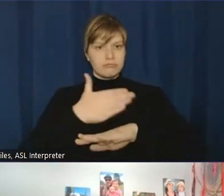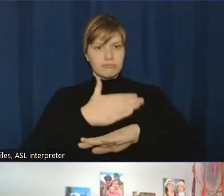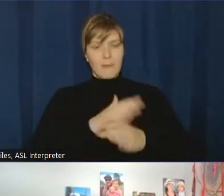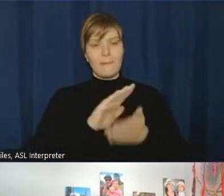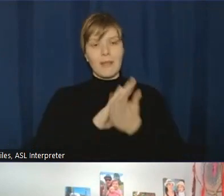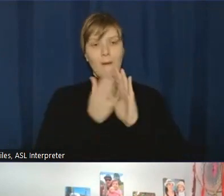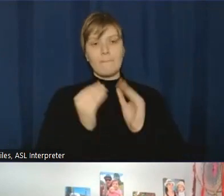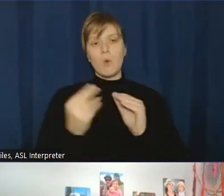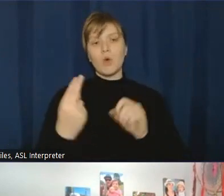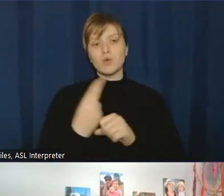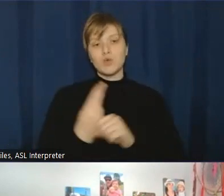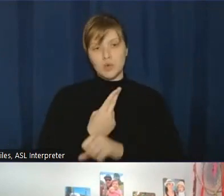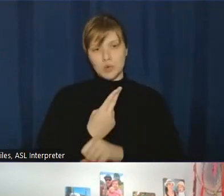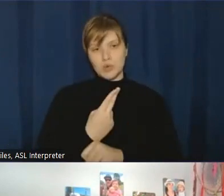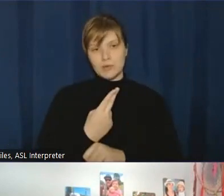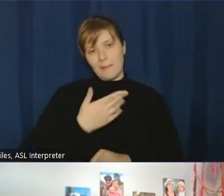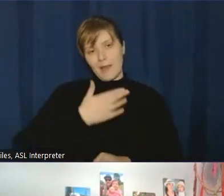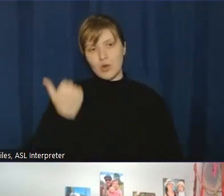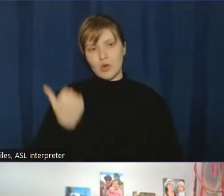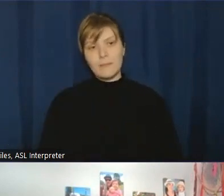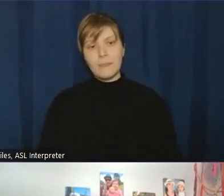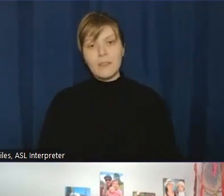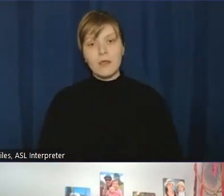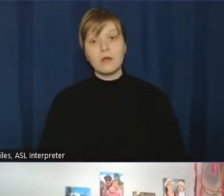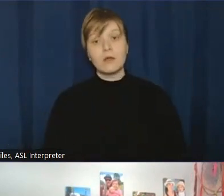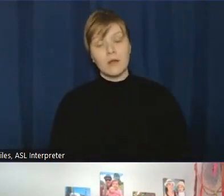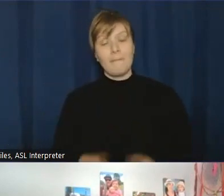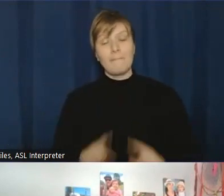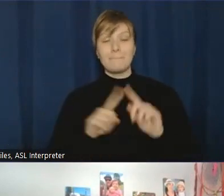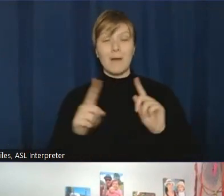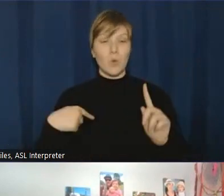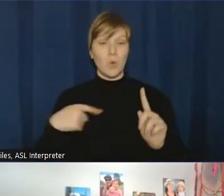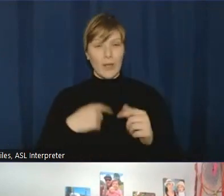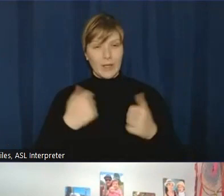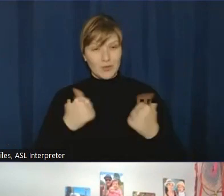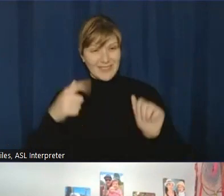The goal is to help people find sometimes the best-kept secret, which is rural public